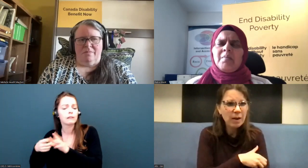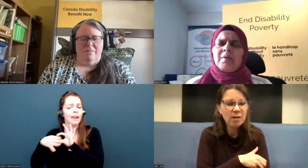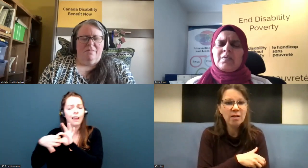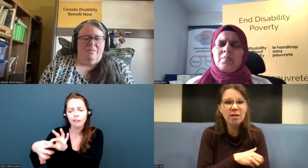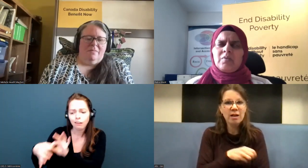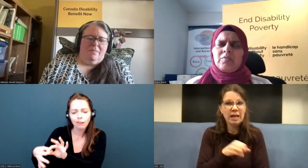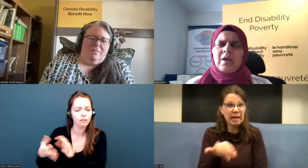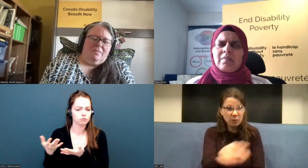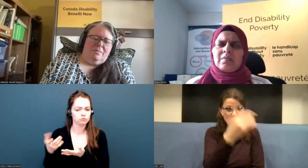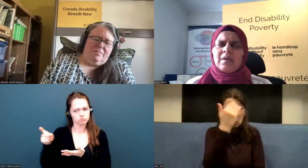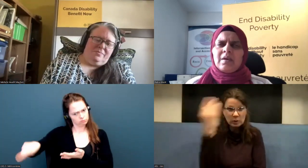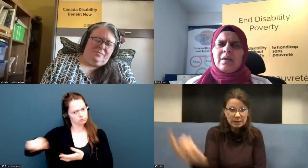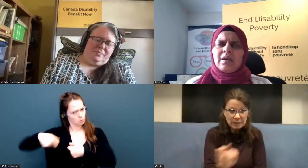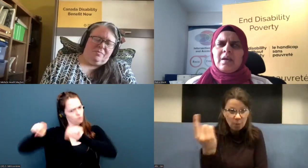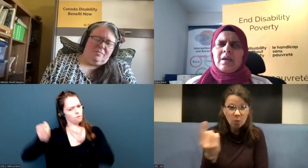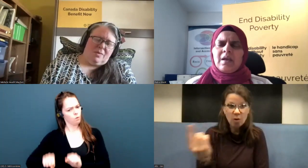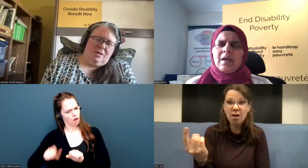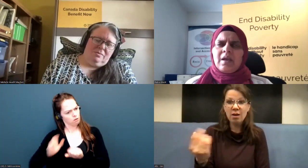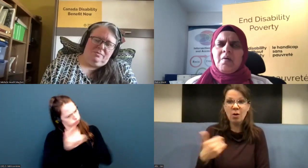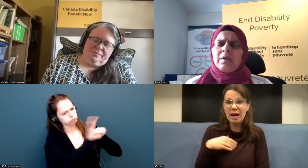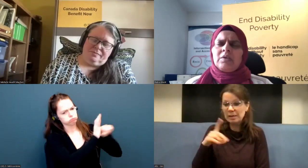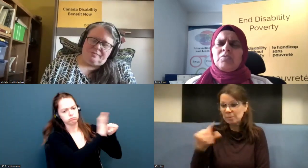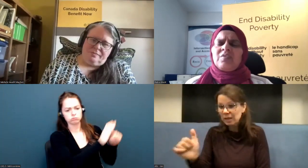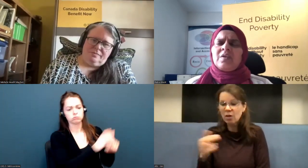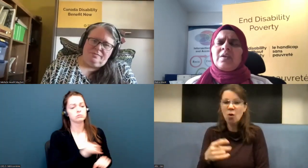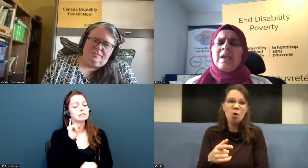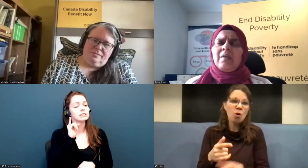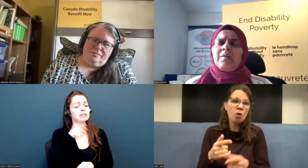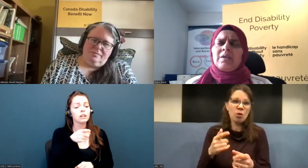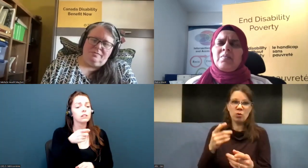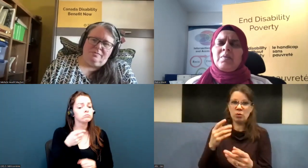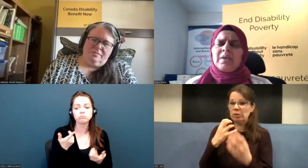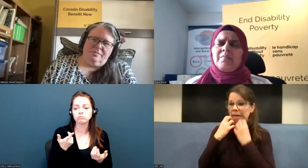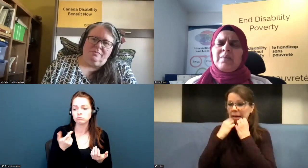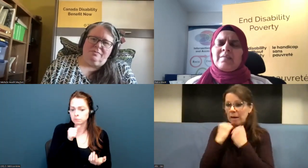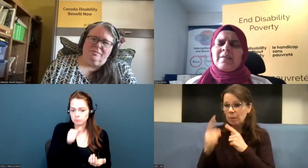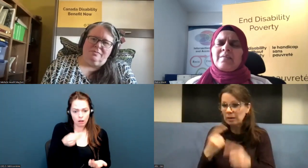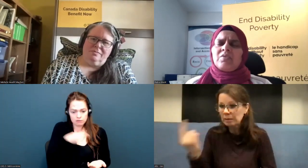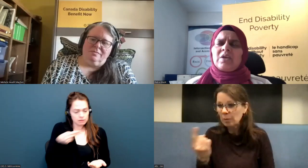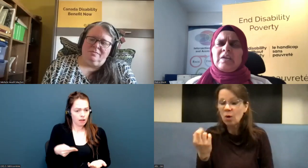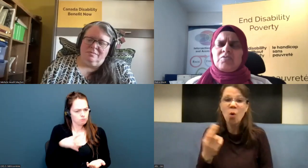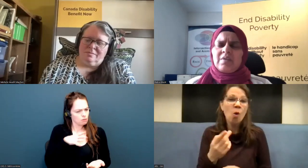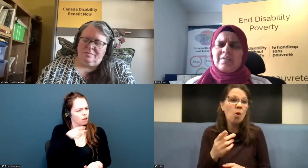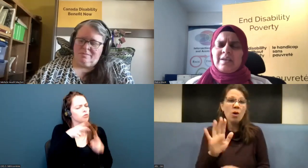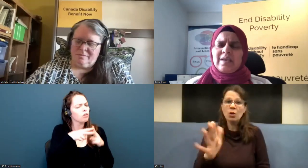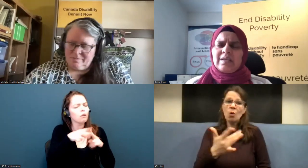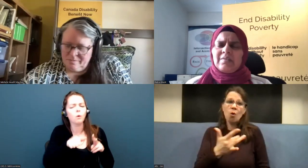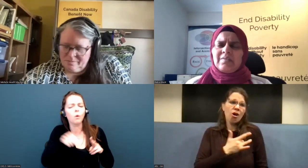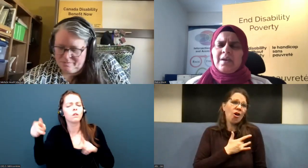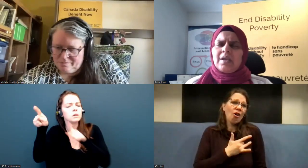SOMEONE WHO DOES, OR YOU'RE JUST A CARING HUMAN BEING BECAUSE THAT'S OUR NATURE AS CANADIANS,